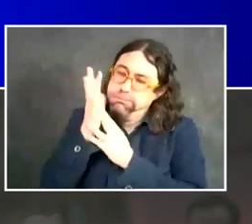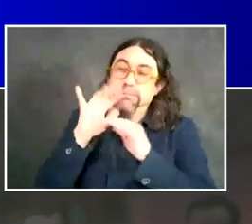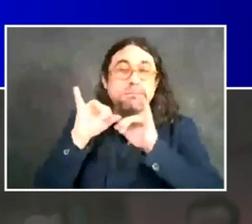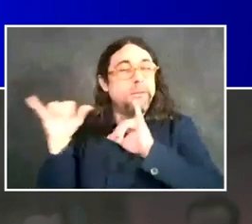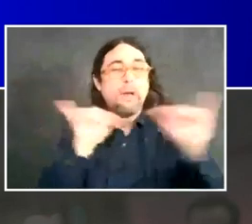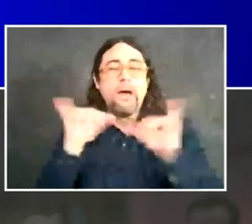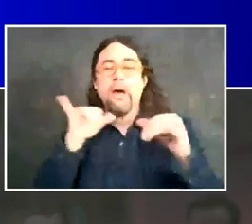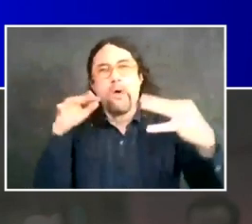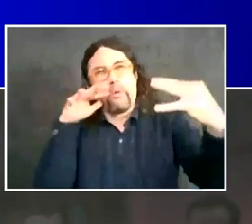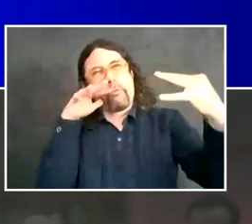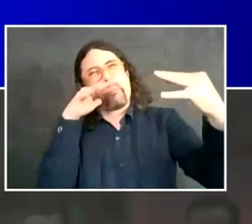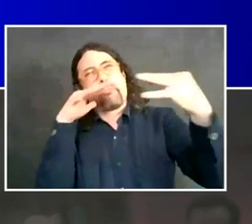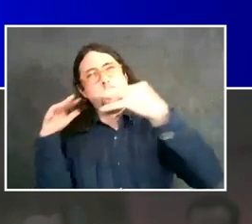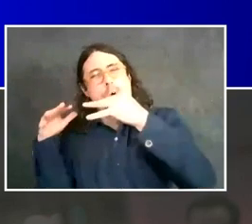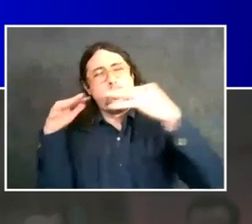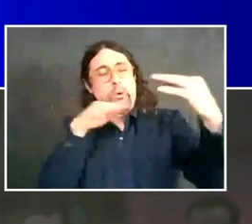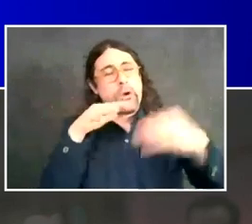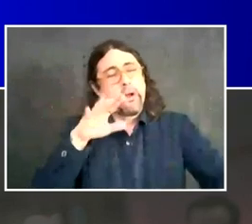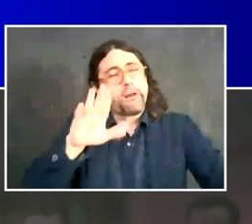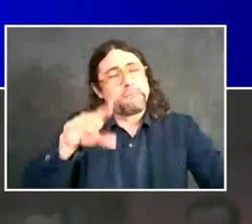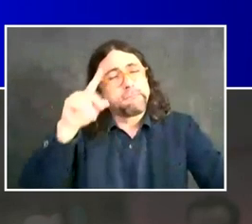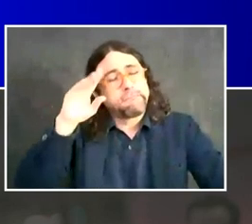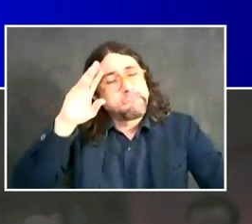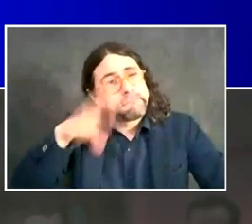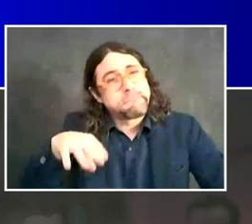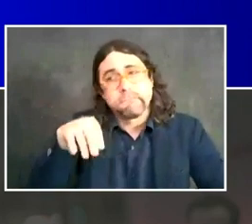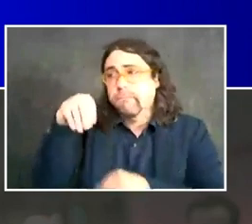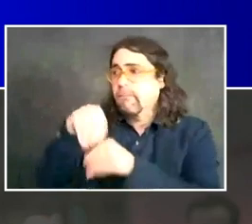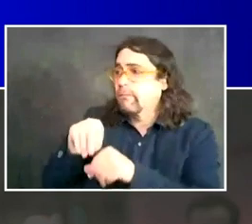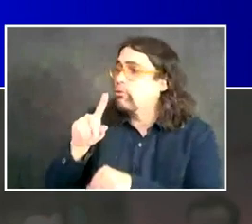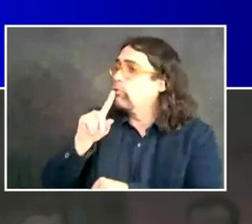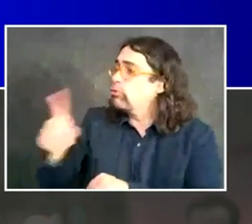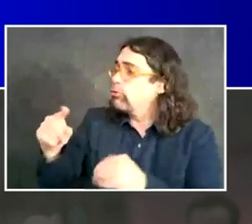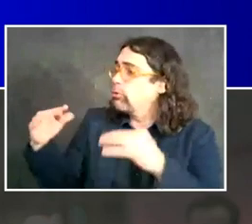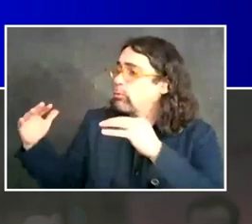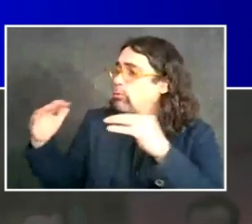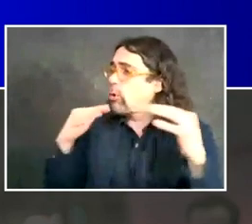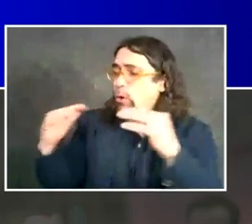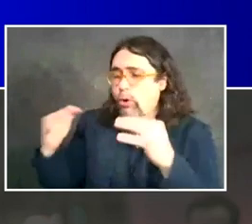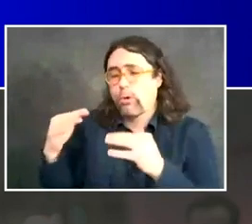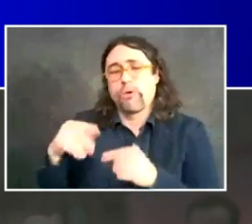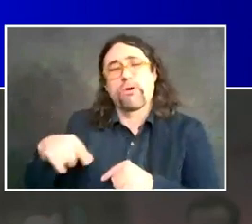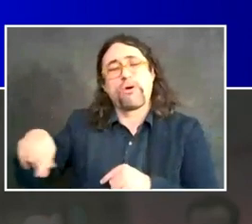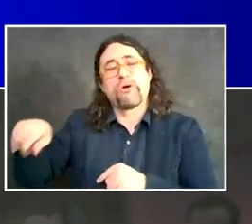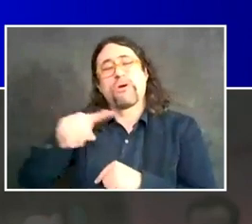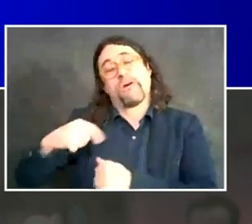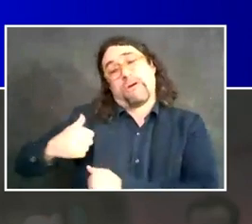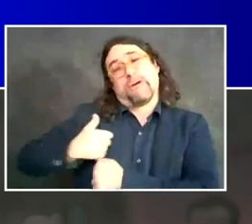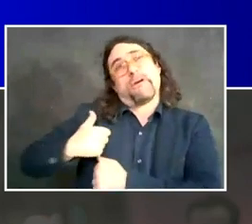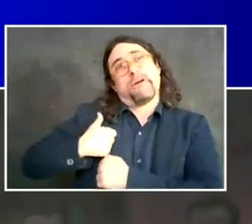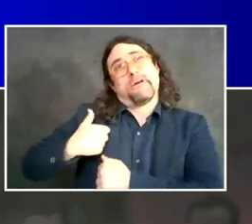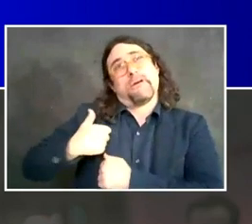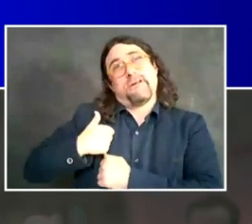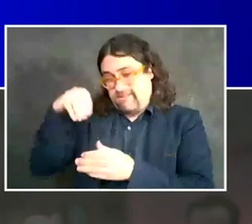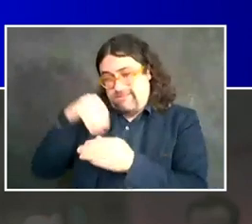STRESS. THERE IS COMBAT MENTAL HEALTH. BECAUSE IT'S UNDERSTOOD THAT